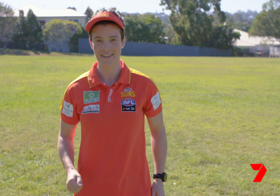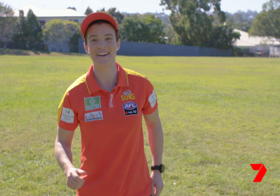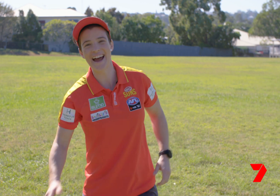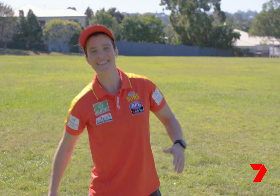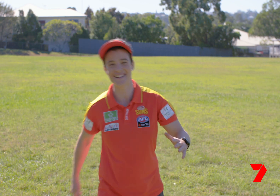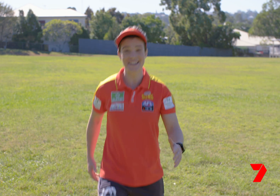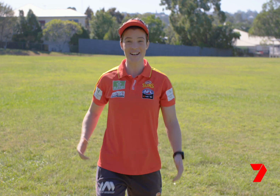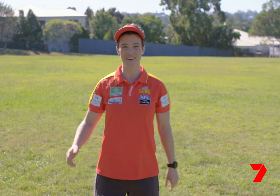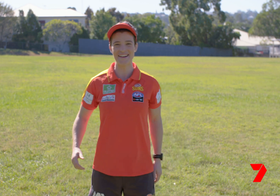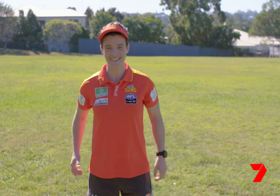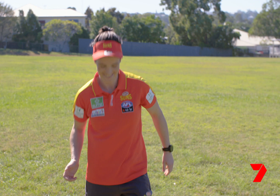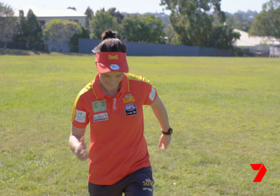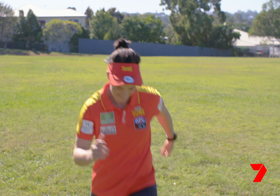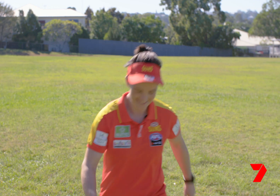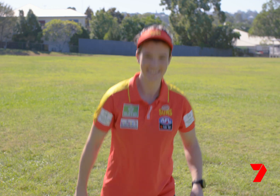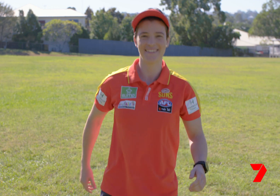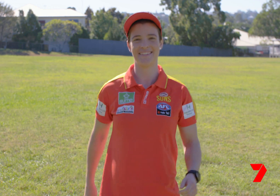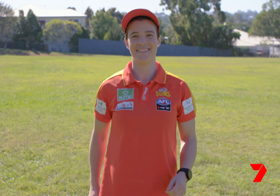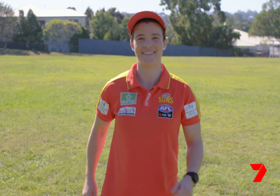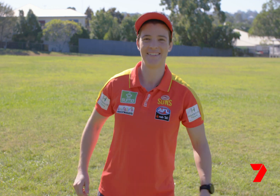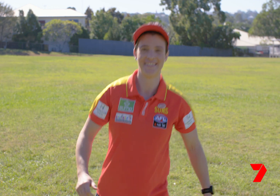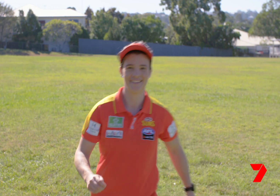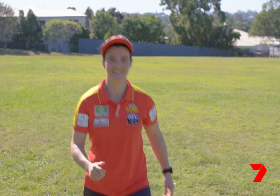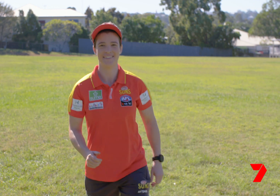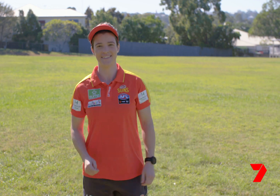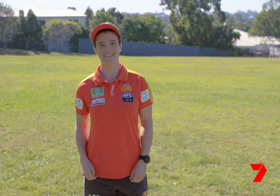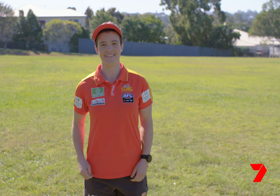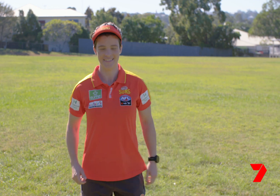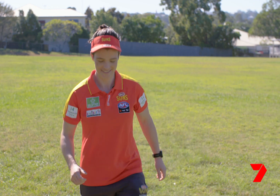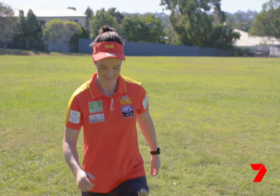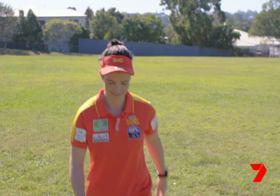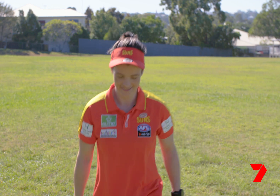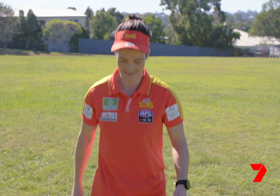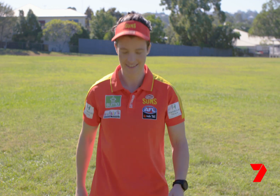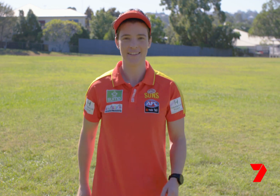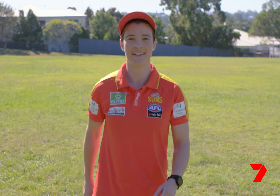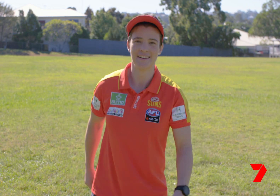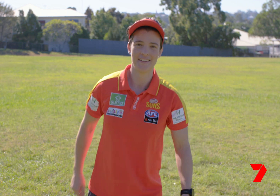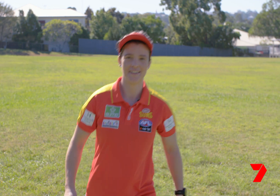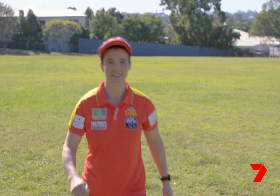Okay, let's change feet!